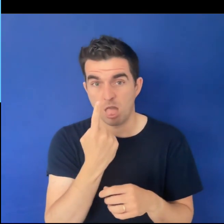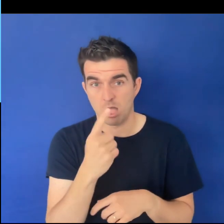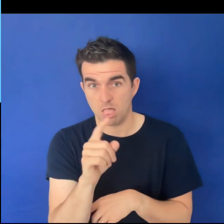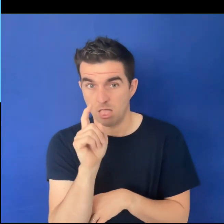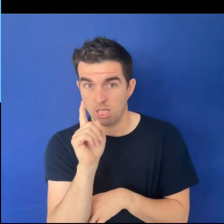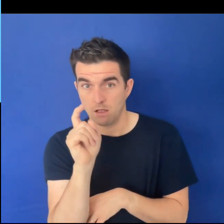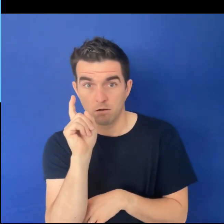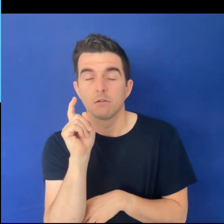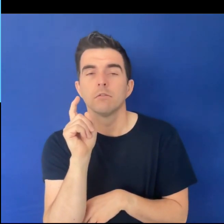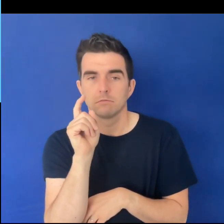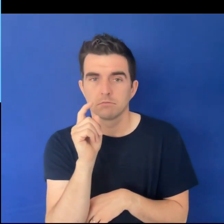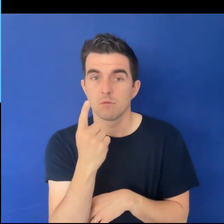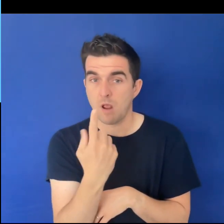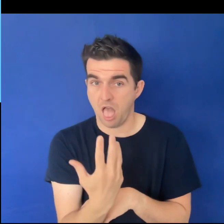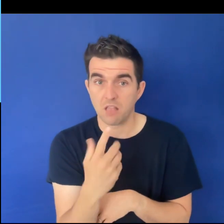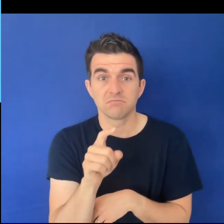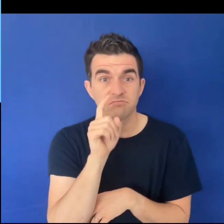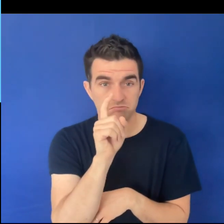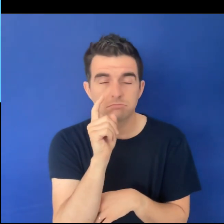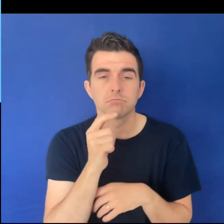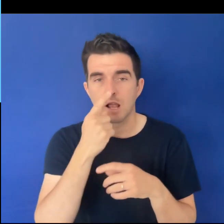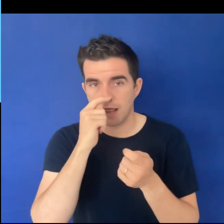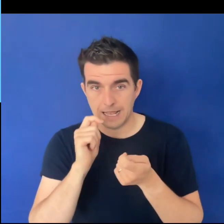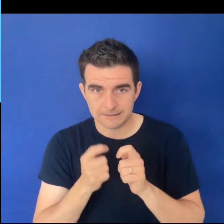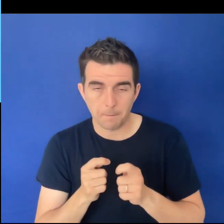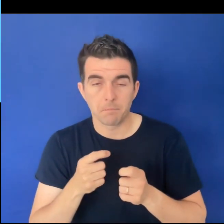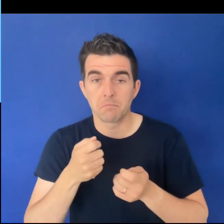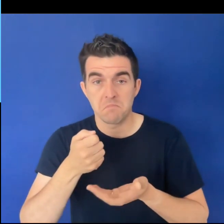making it accessible to those who use adaptive controllers as well.